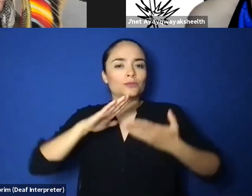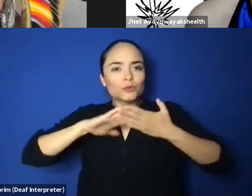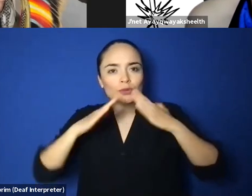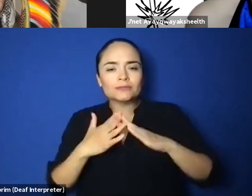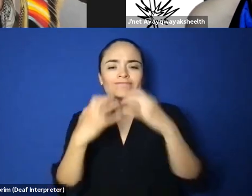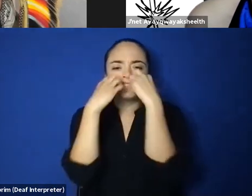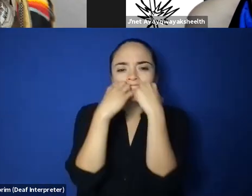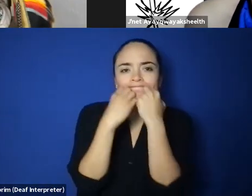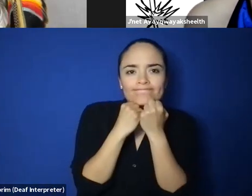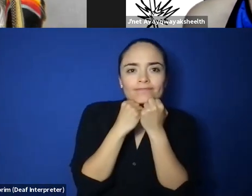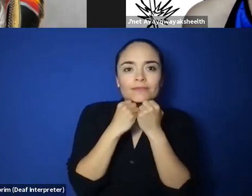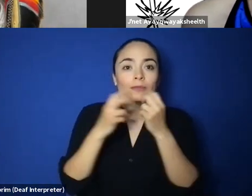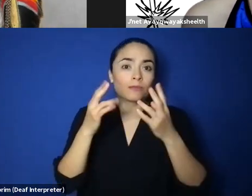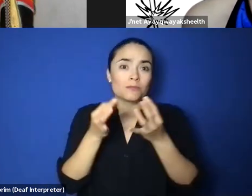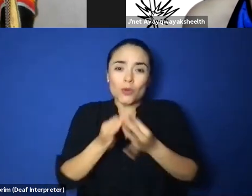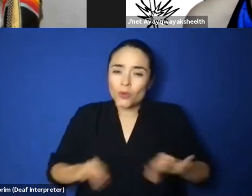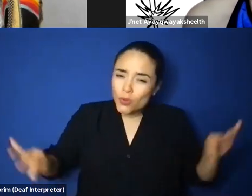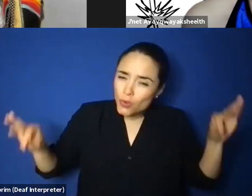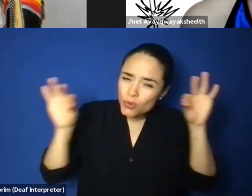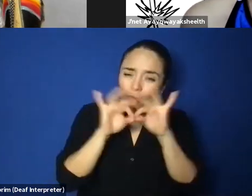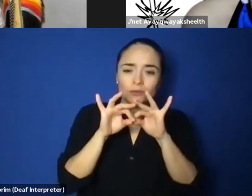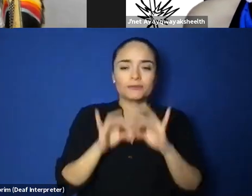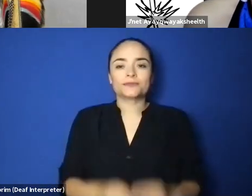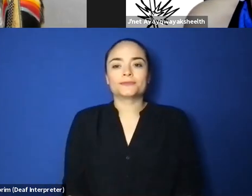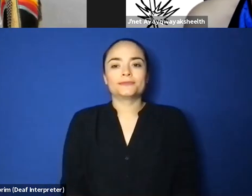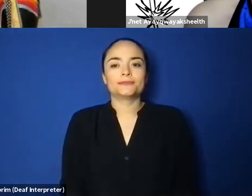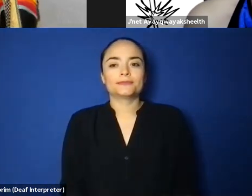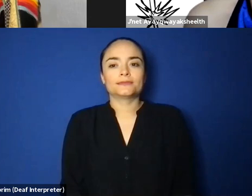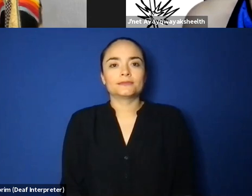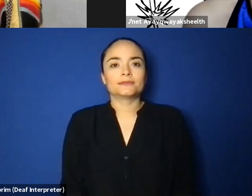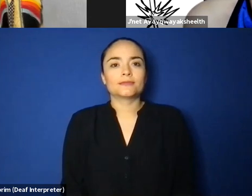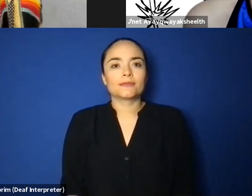It's very important to us. And then, of course, you see the beautiful colors, too. So